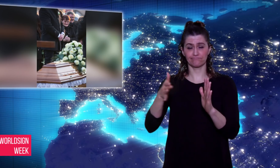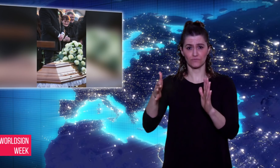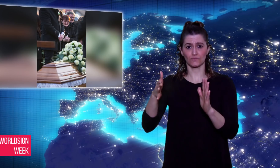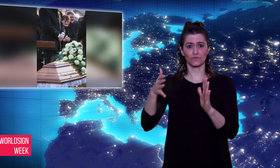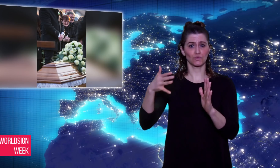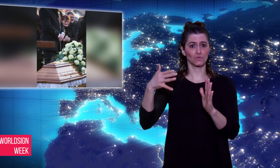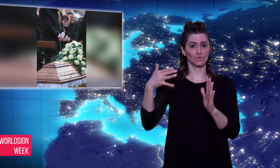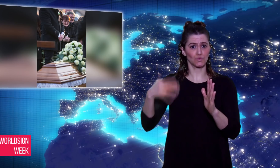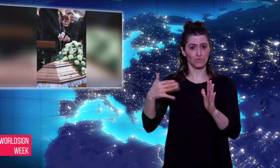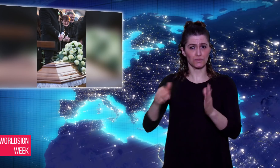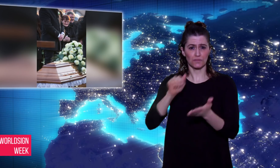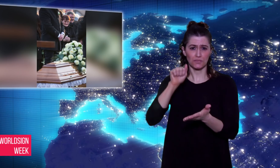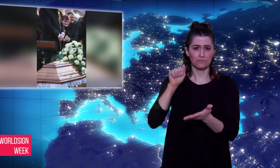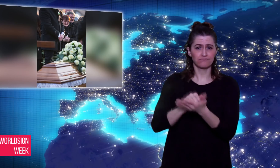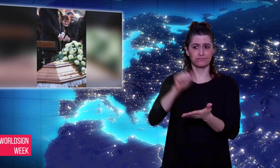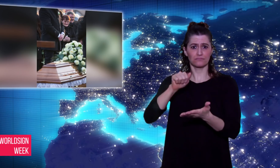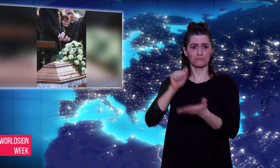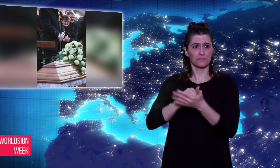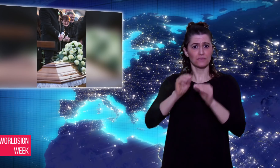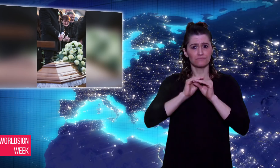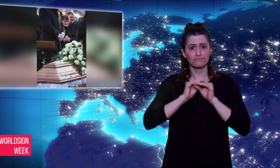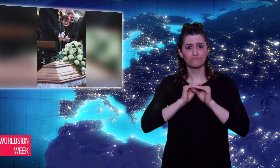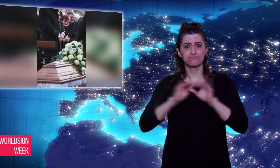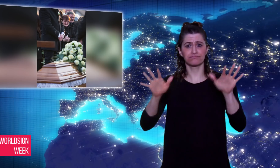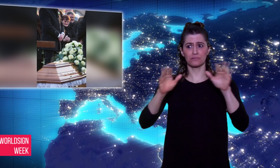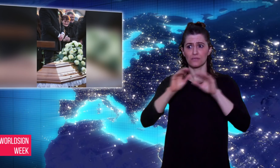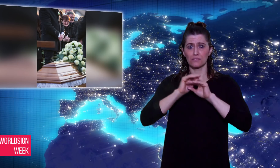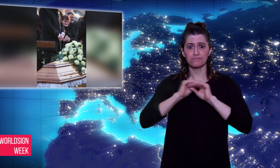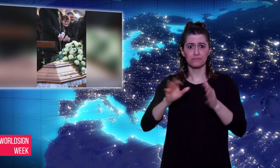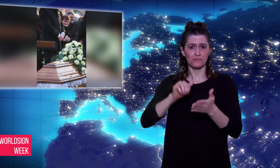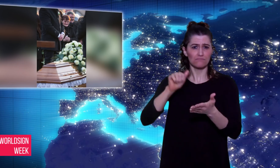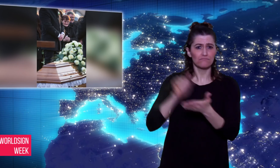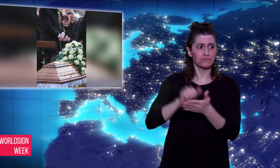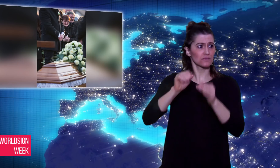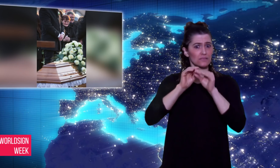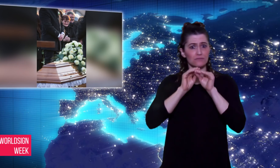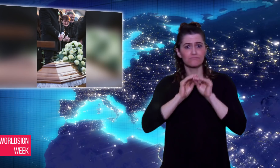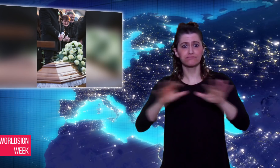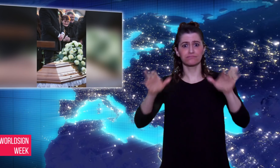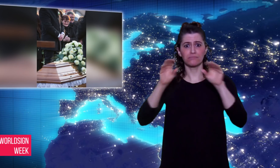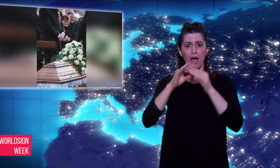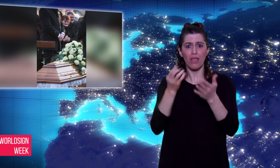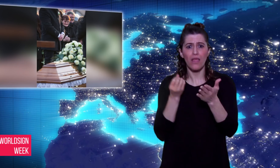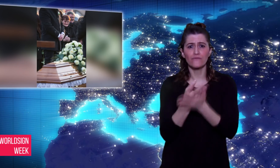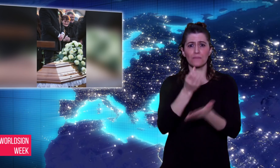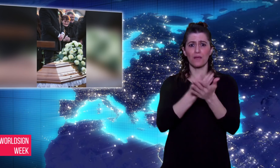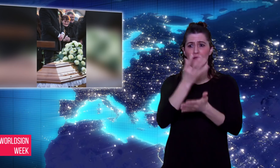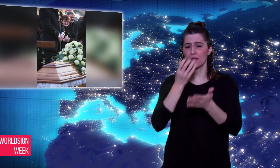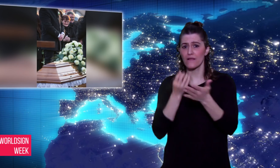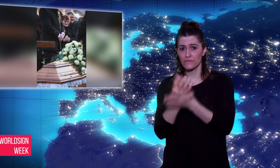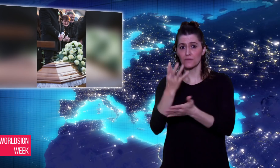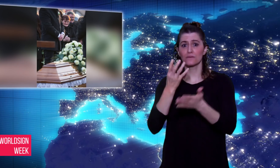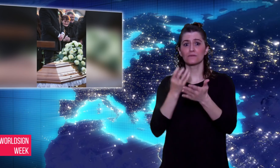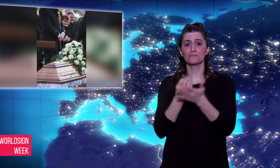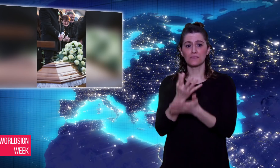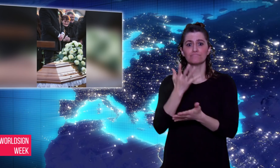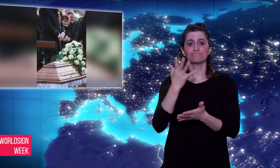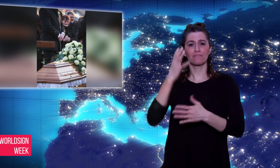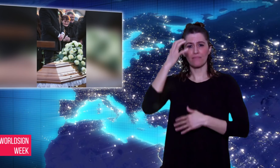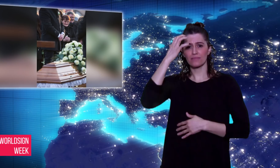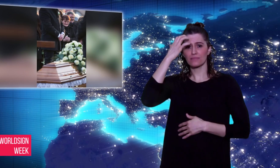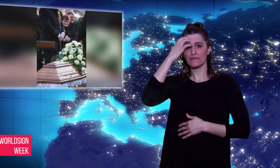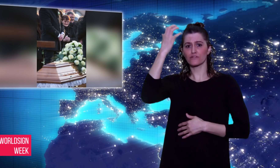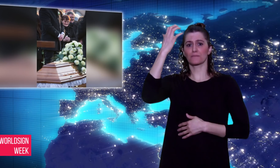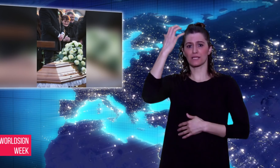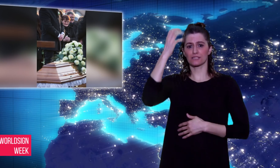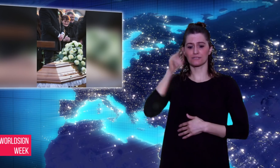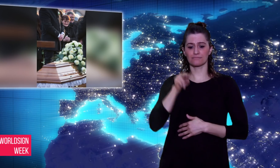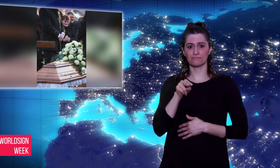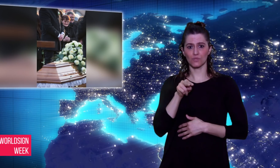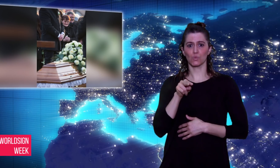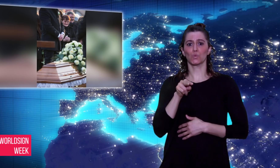step down for the interim of the